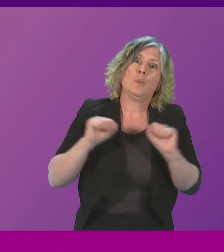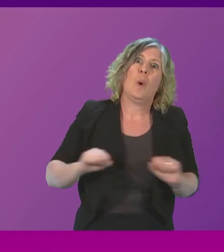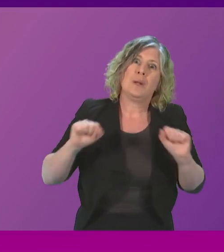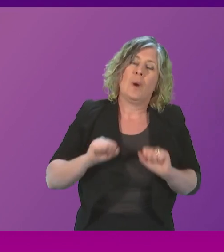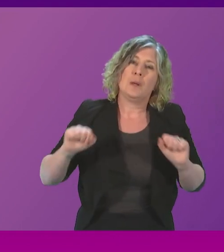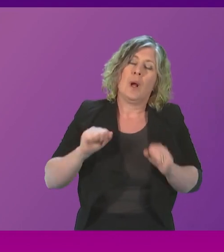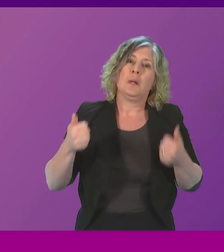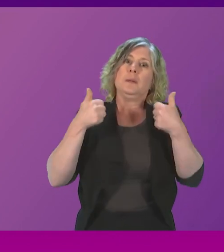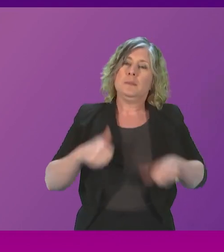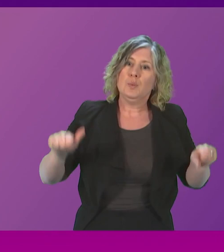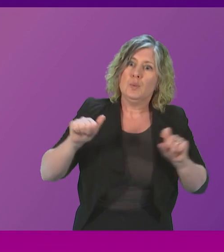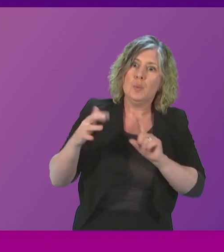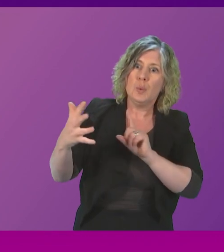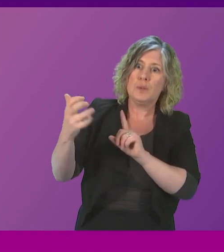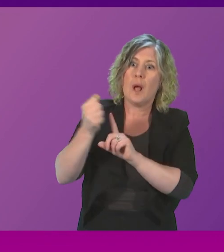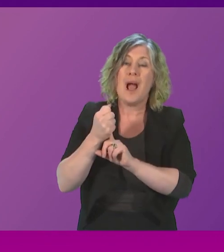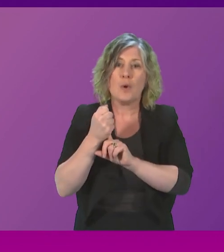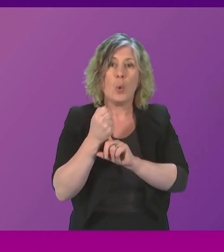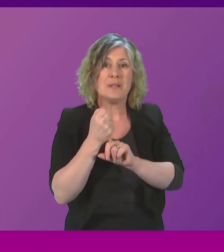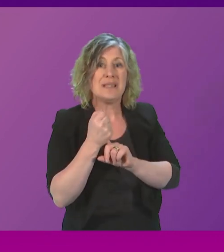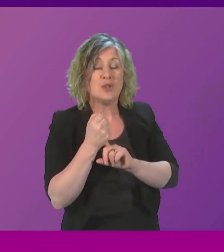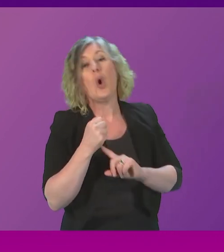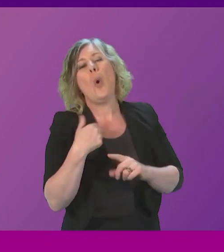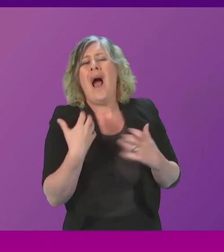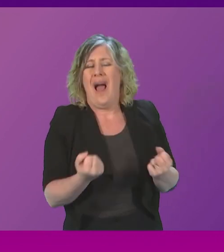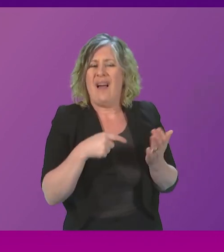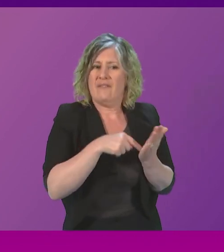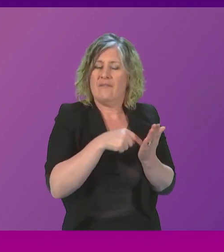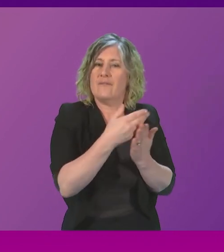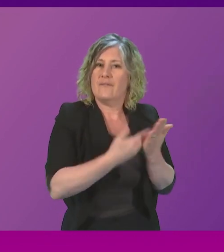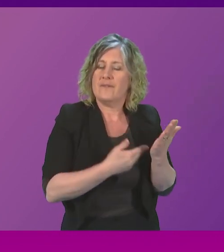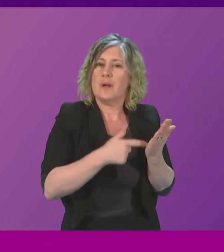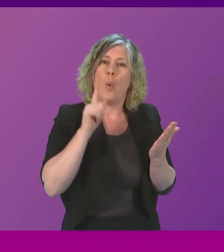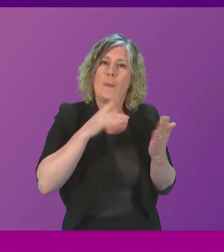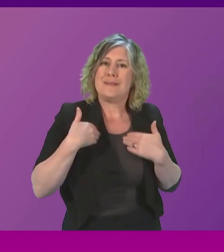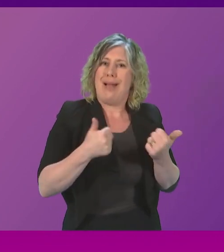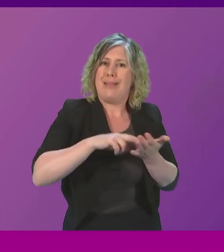diagnosis. The women’s health plan is committed to taking forward some of that work, and I am